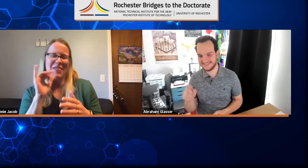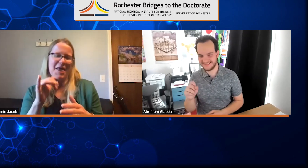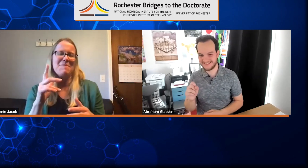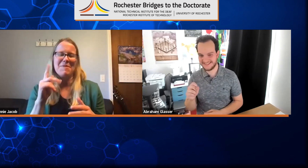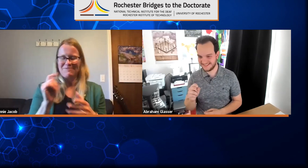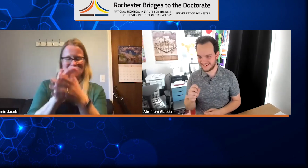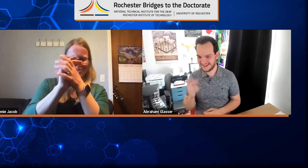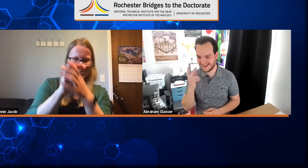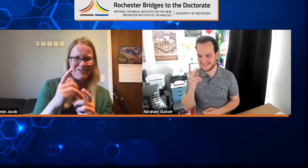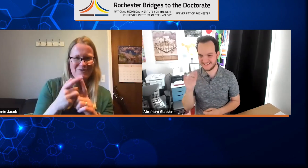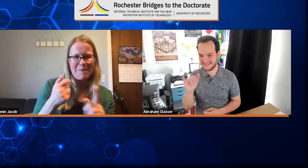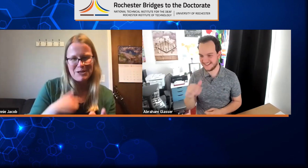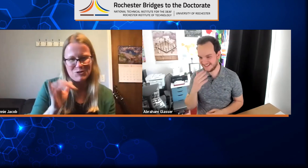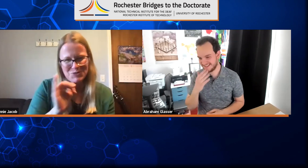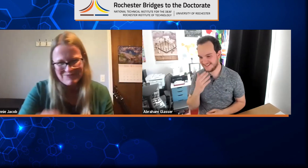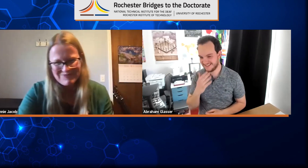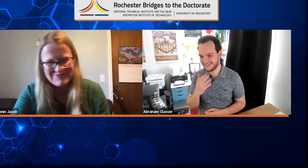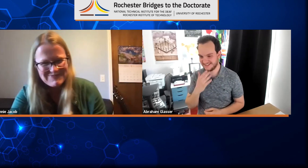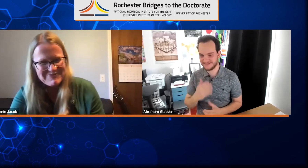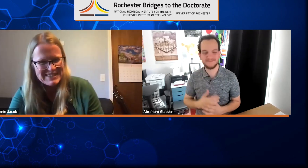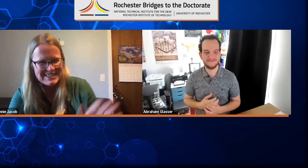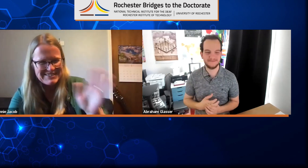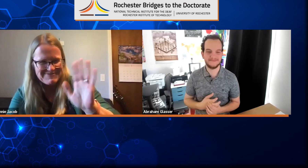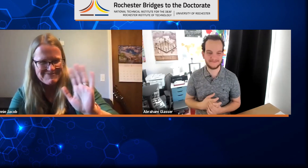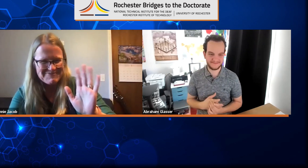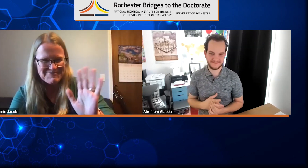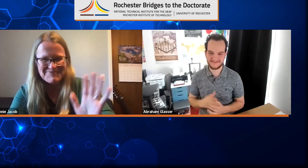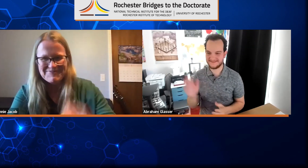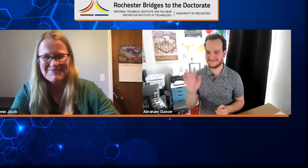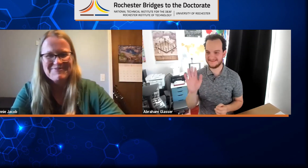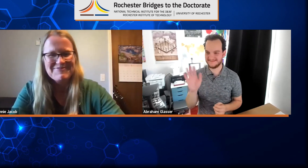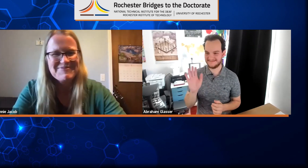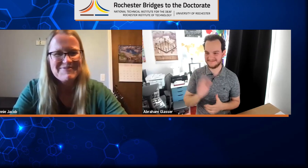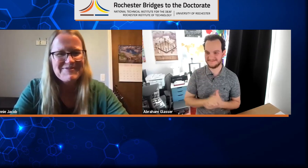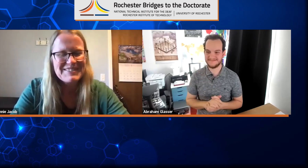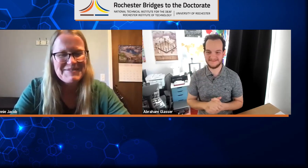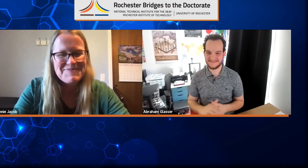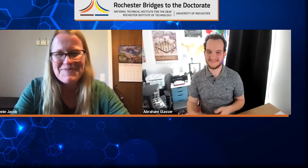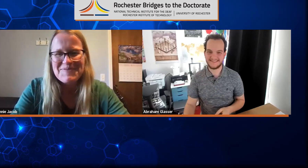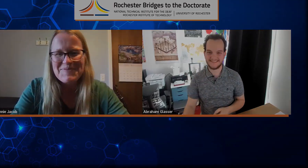Congratulations. All right. Bye-bye. >> Thank you, everyone.